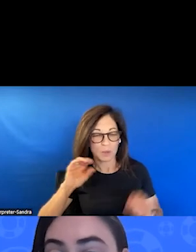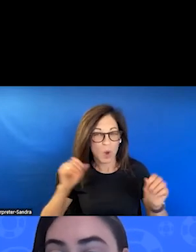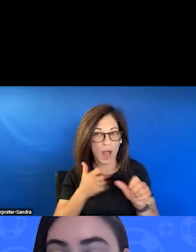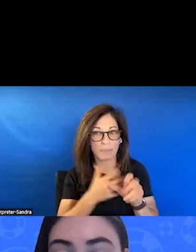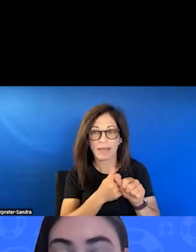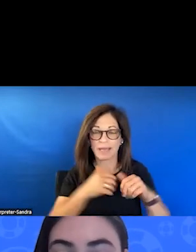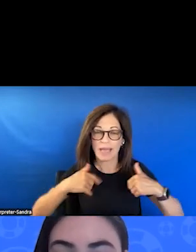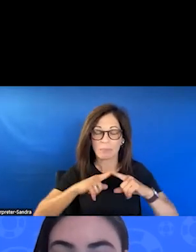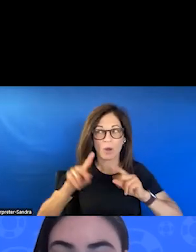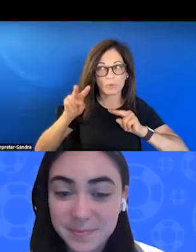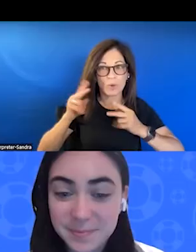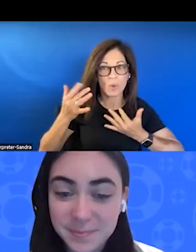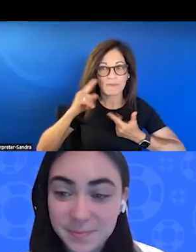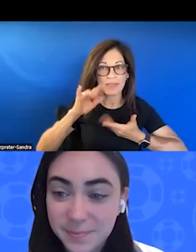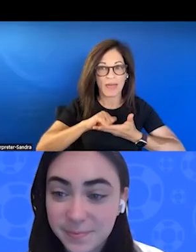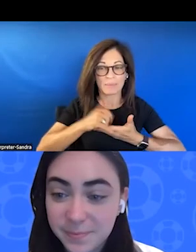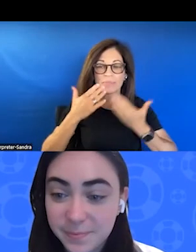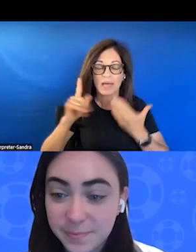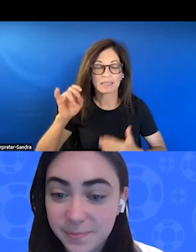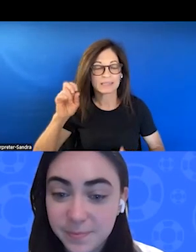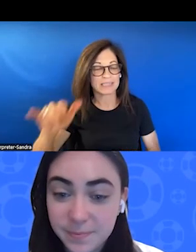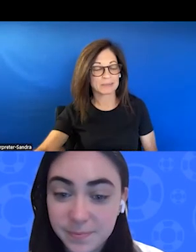THANK YOU, LINDSEY. >> FANTASTIC.